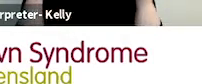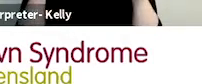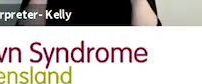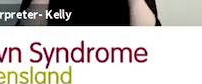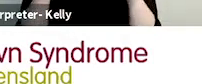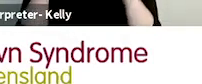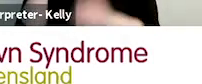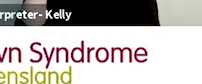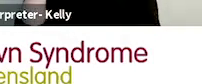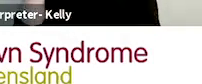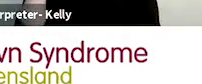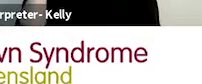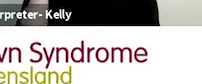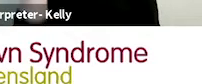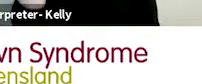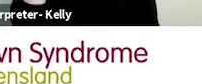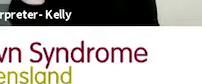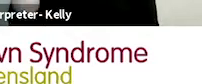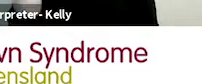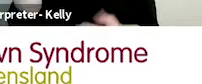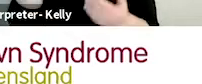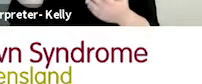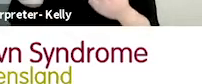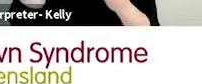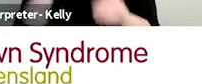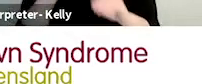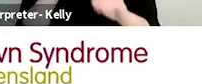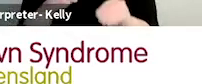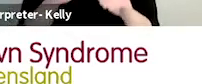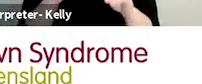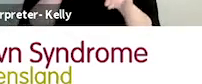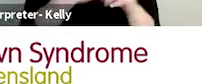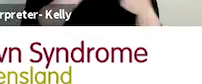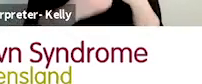adult education and lifelong learning, without discrimination and on the same basis as